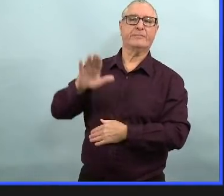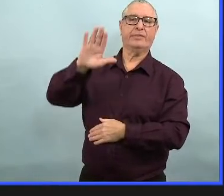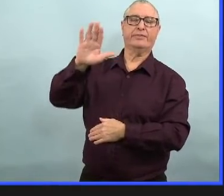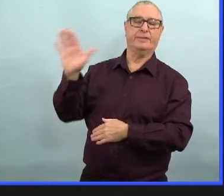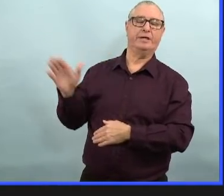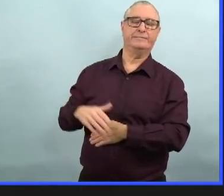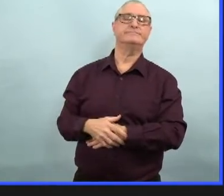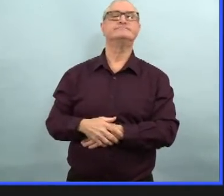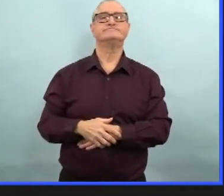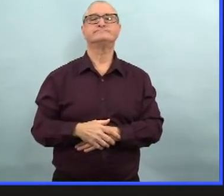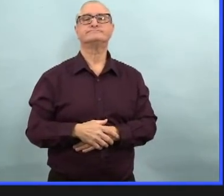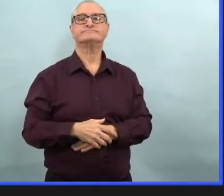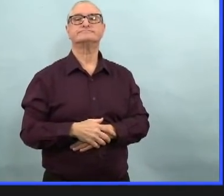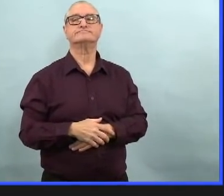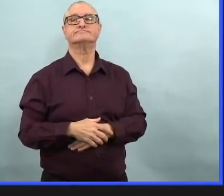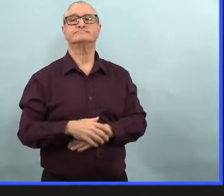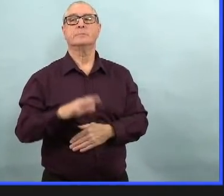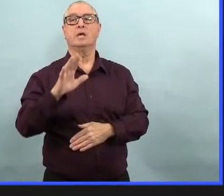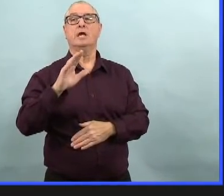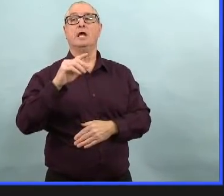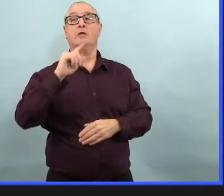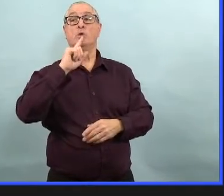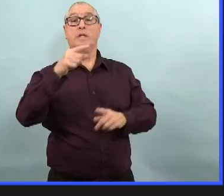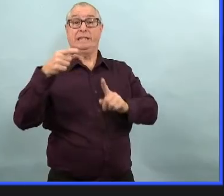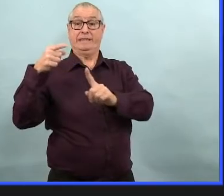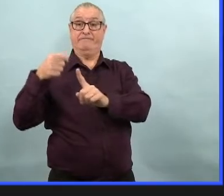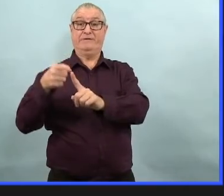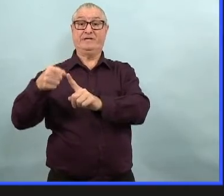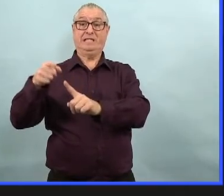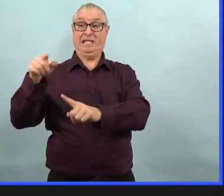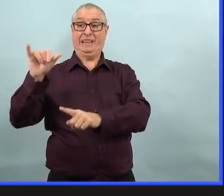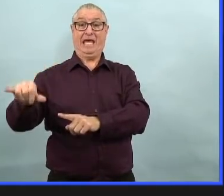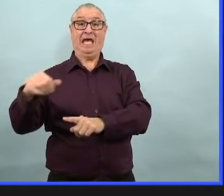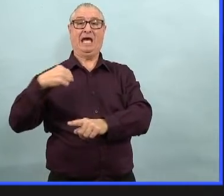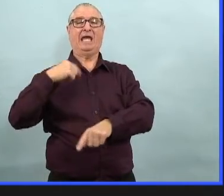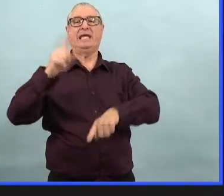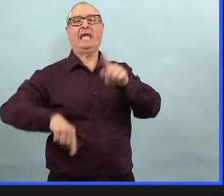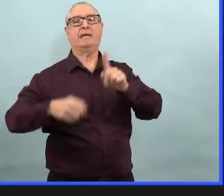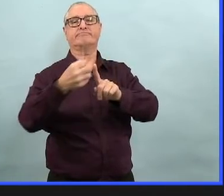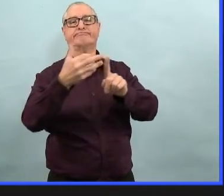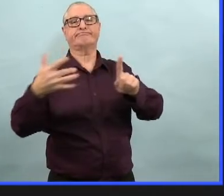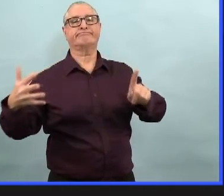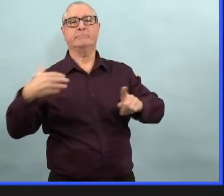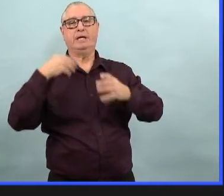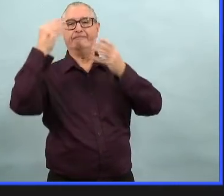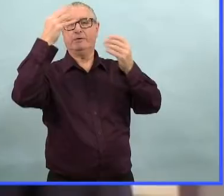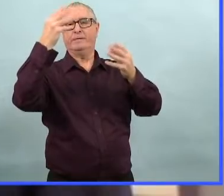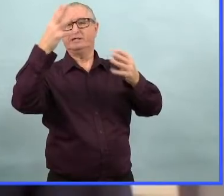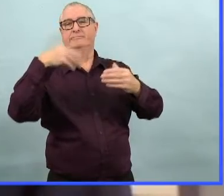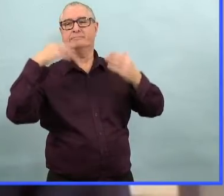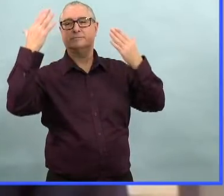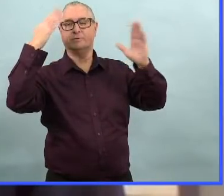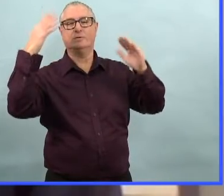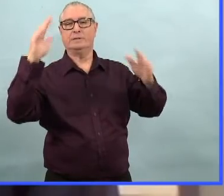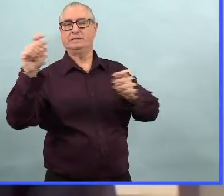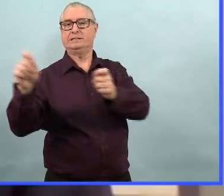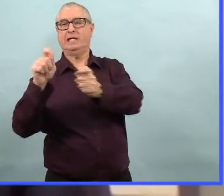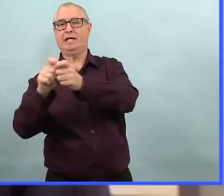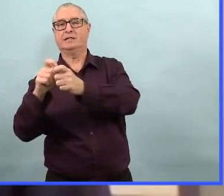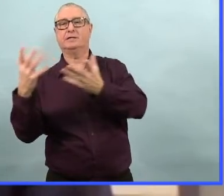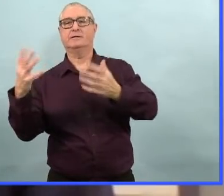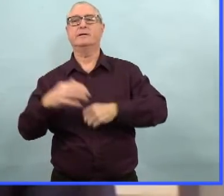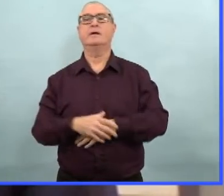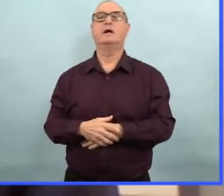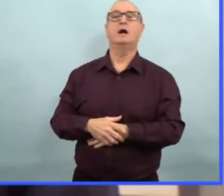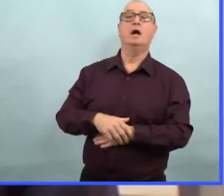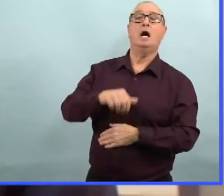for any reason other than to get groceries or go to the drugstore uh at this point here now i